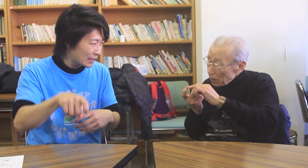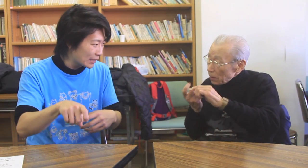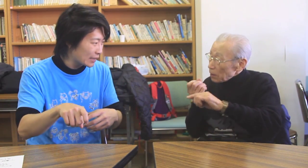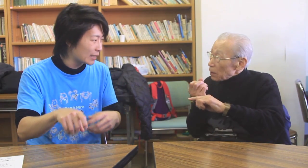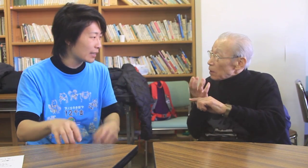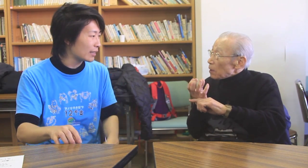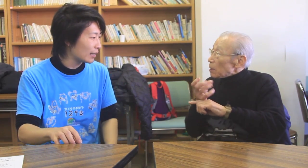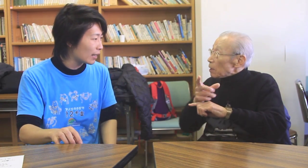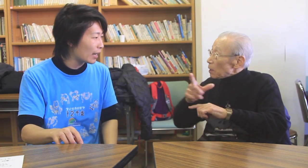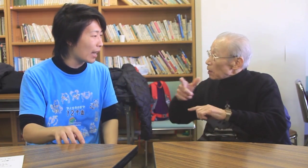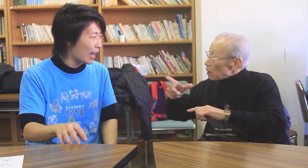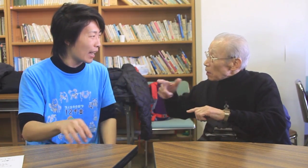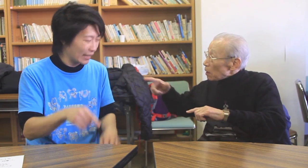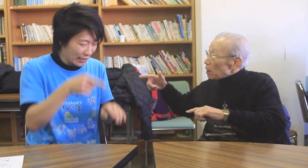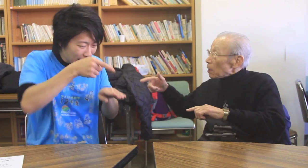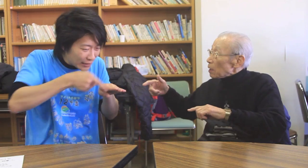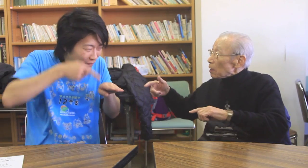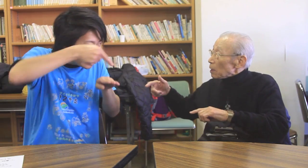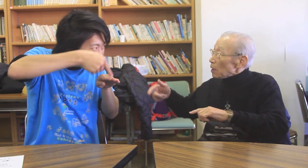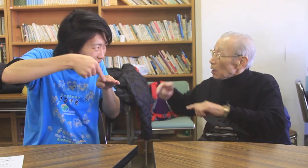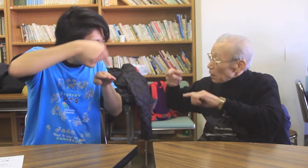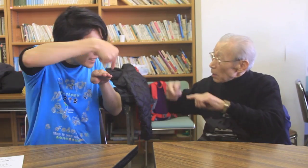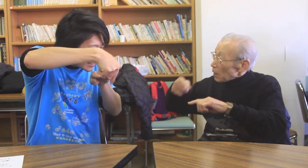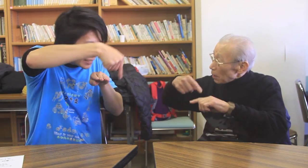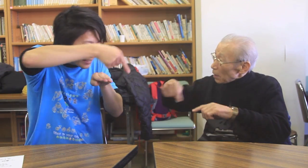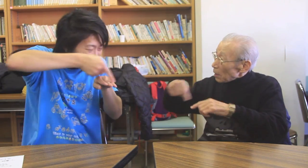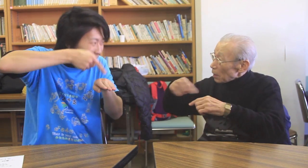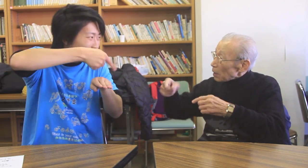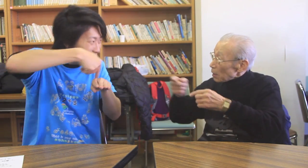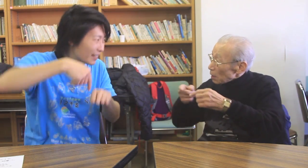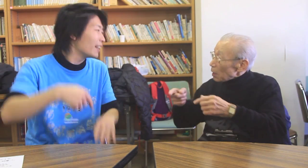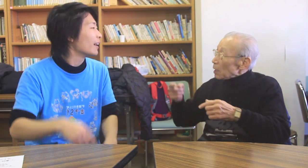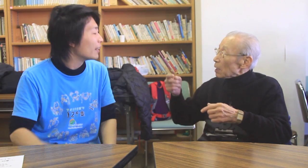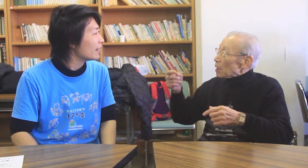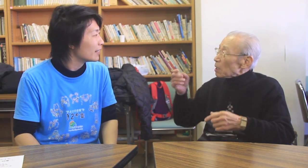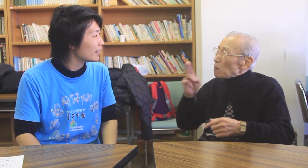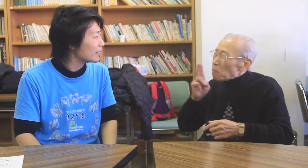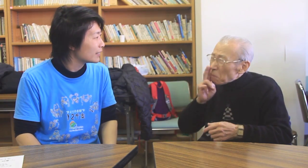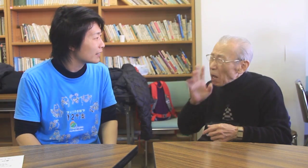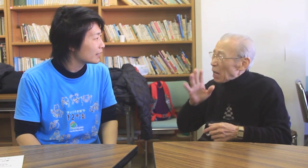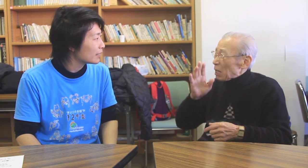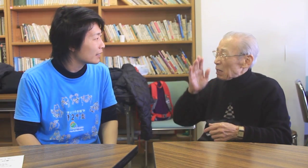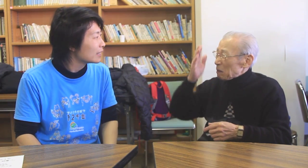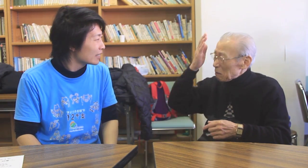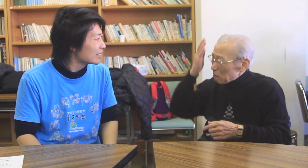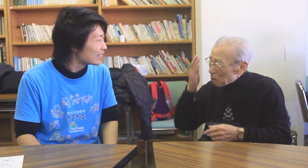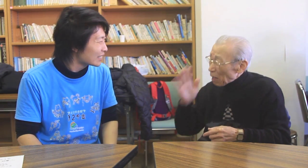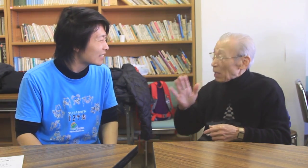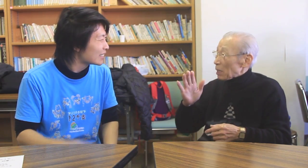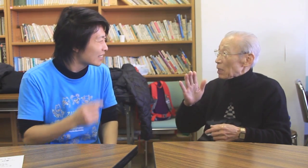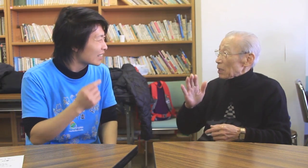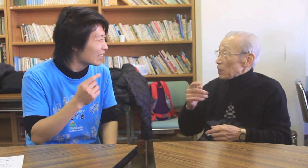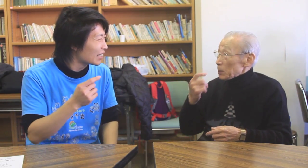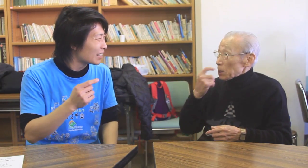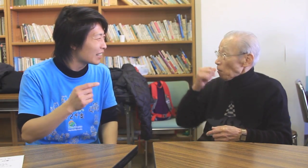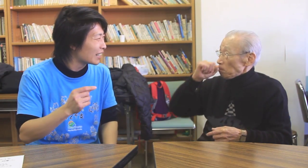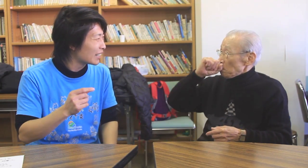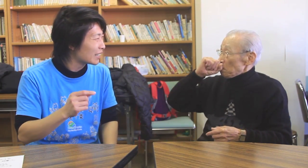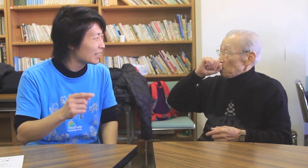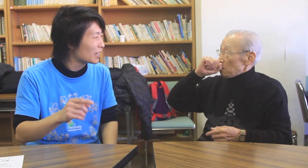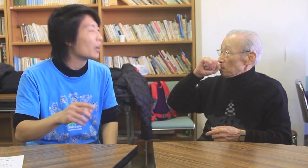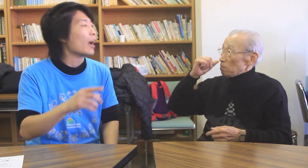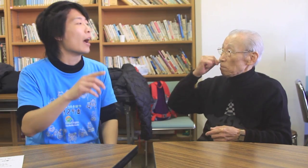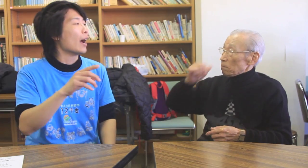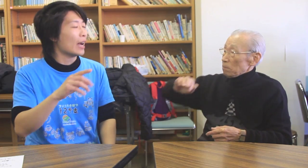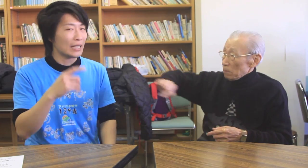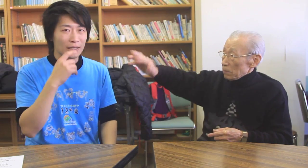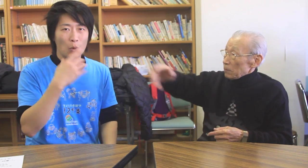We didn't make jewelry. Instead, we worked on polishing and refinement. Some diamonds would be stained, brown, yellow or black.